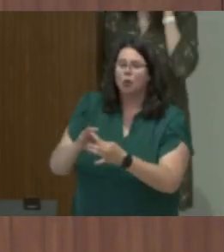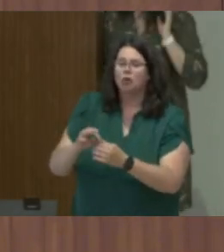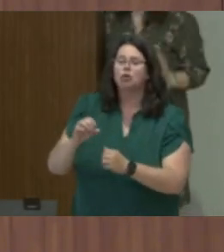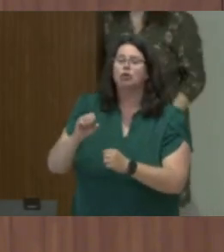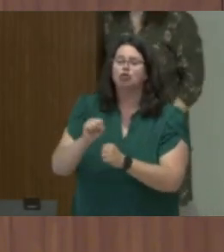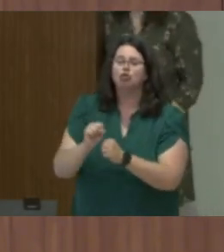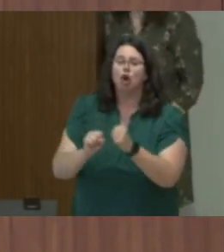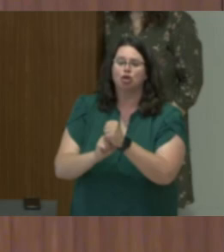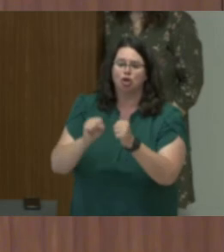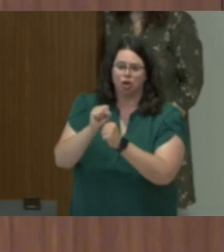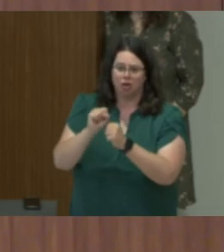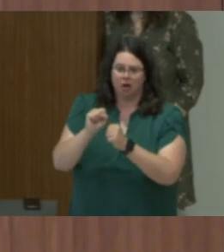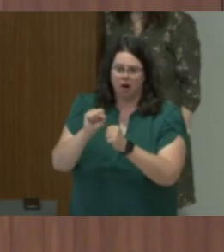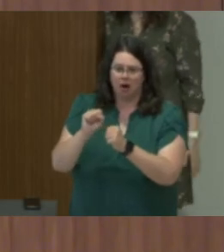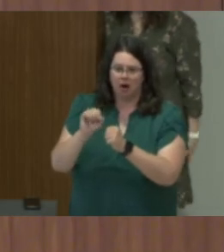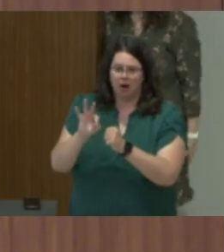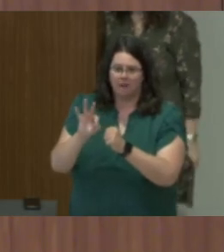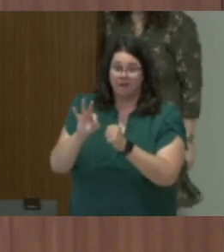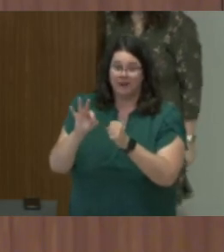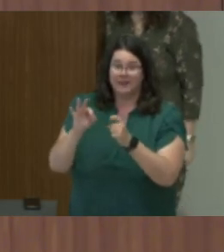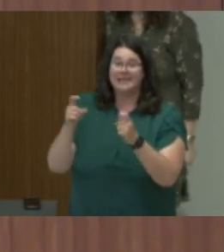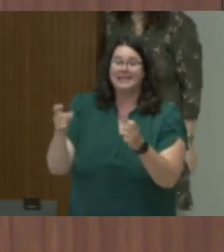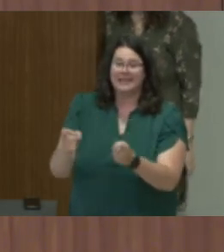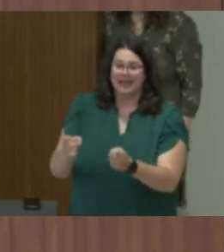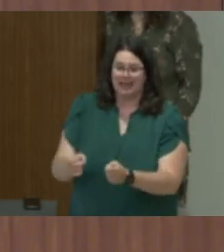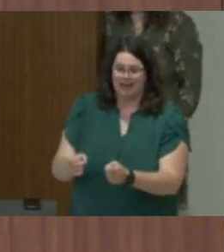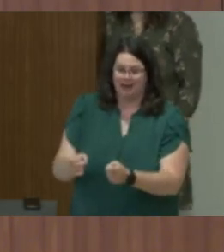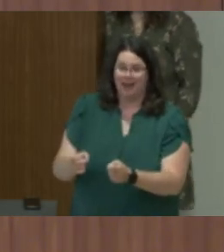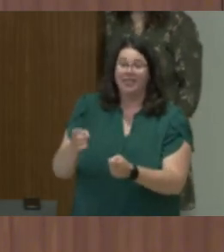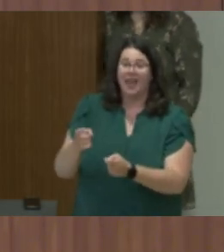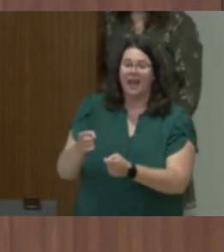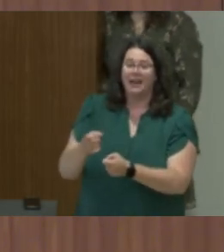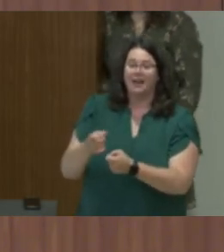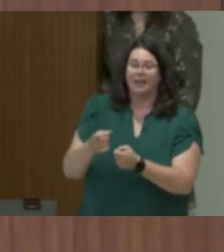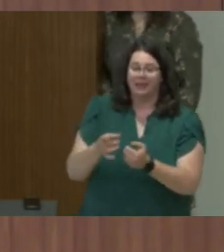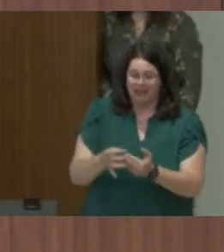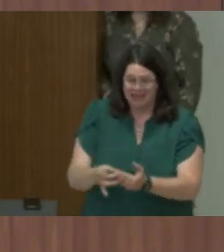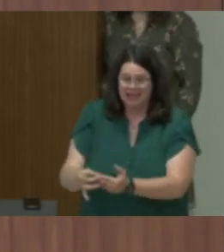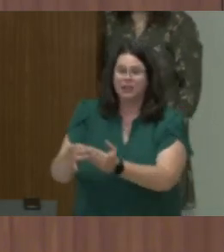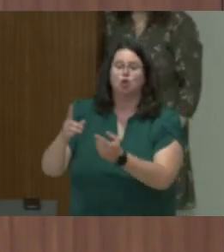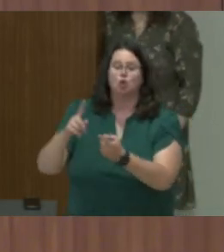and the structures which lead to precariousness. The structures which exclude